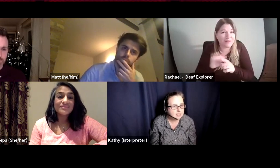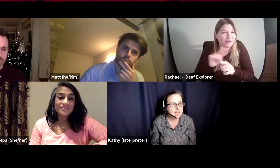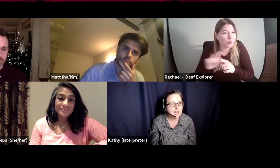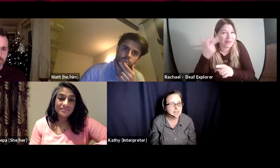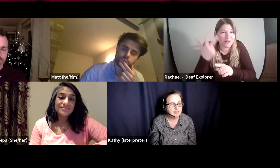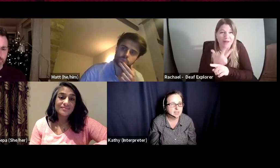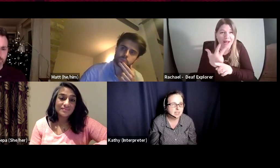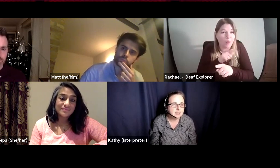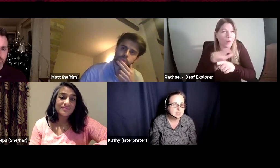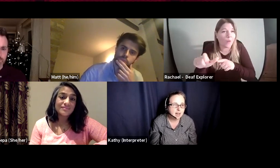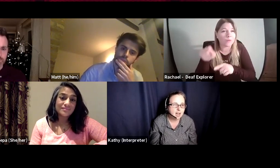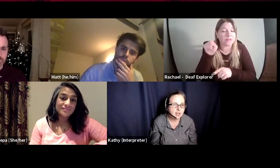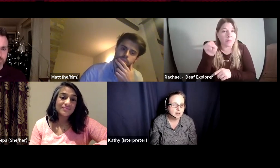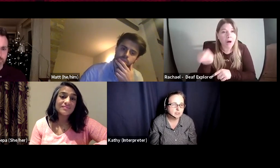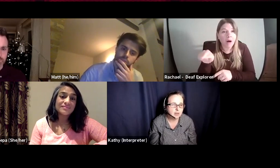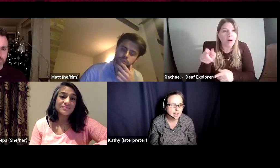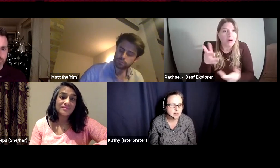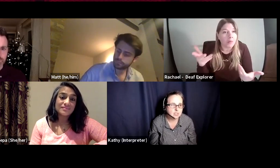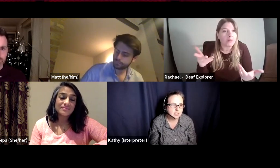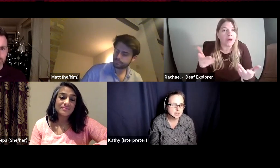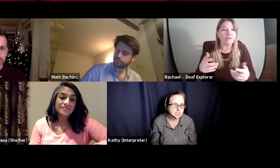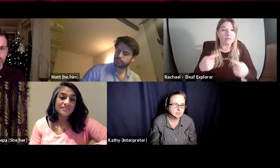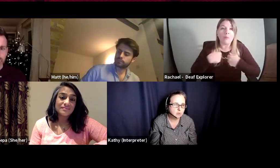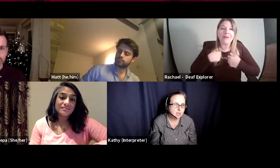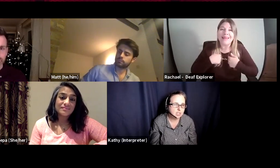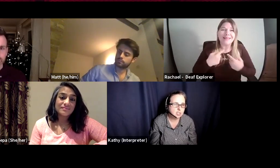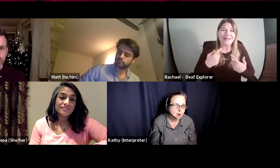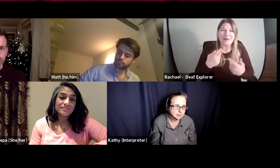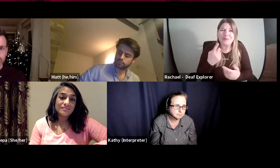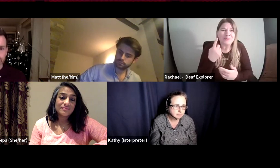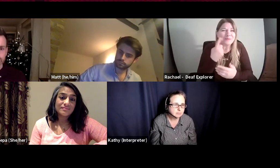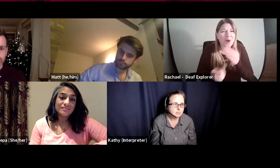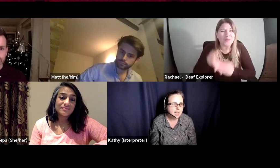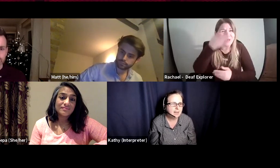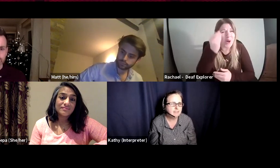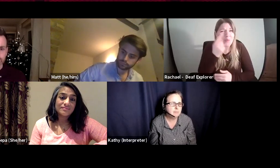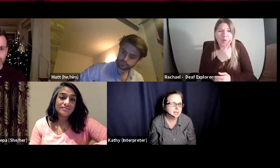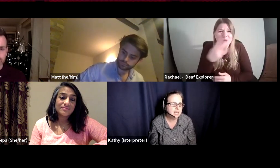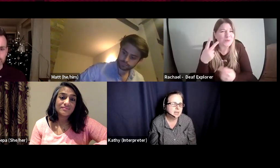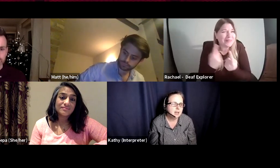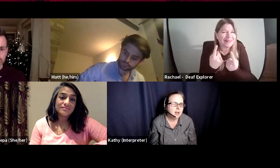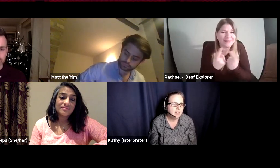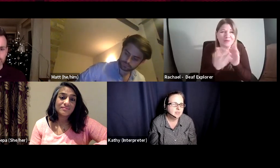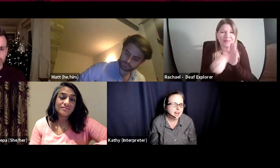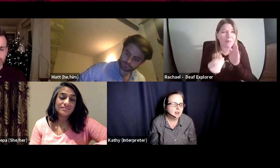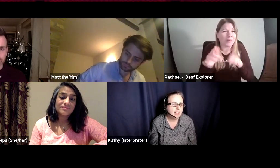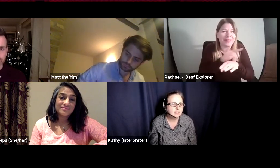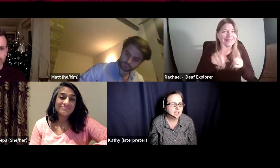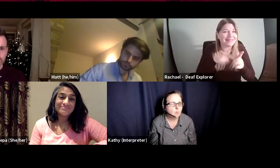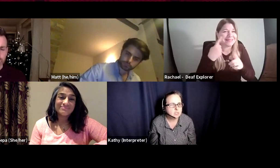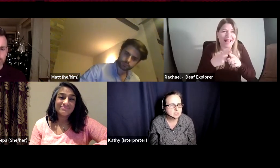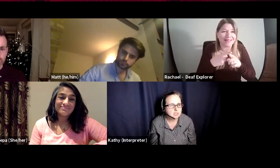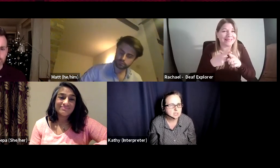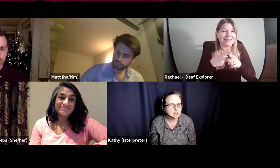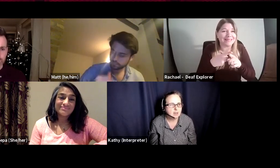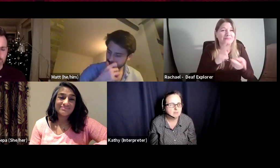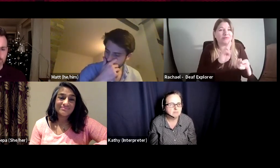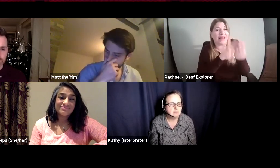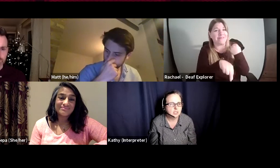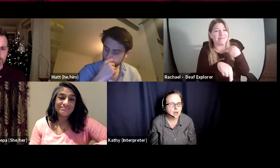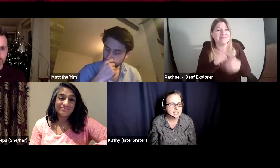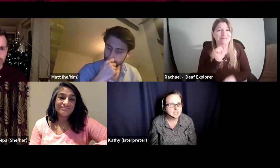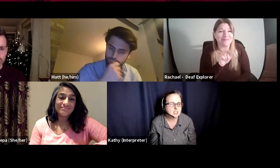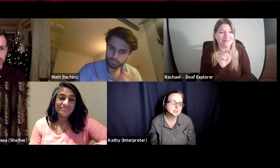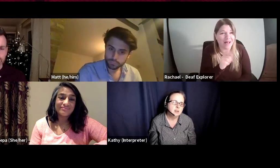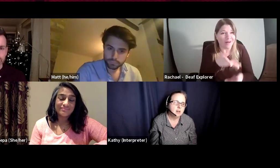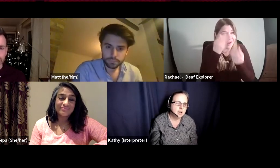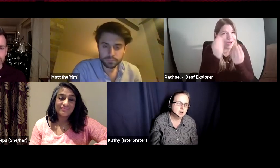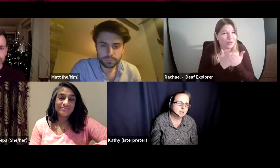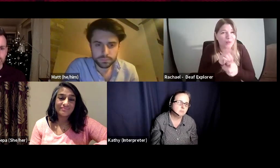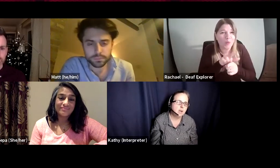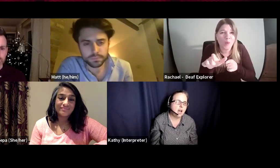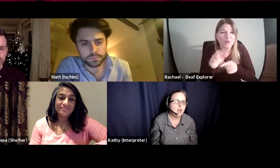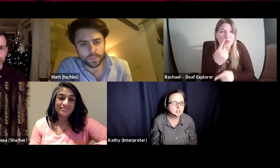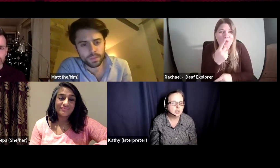8 evenings, 3 hours and so forth each time, and for me that kind of it was not as - I learnt yes